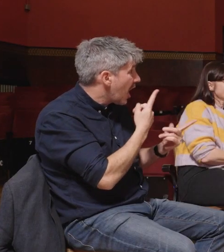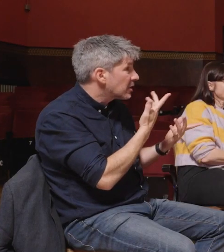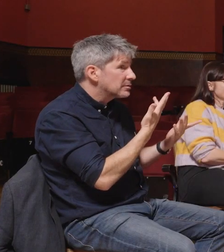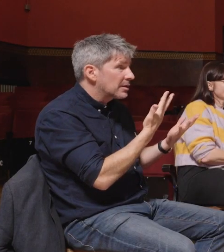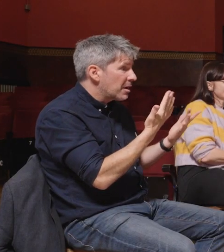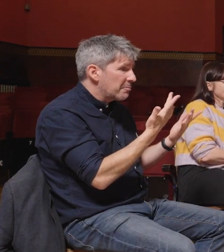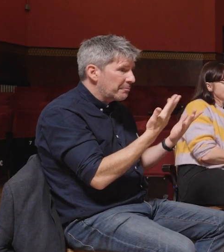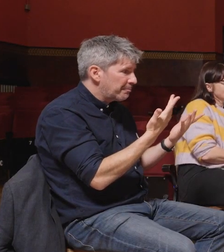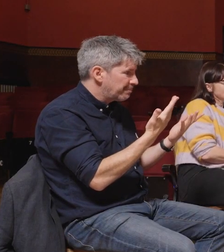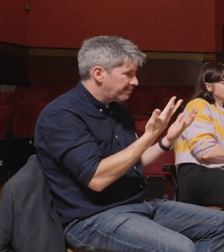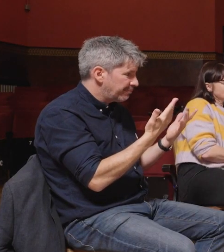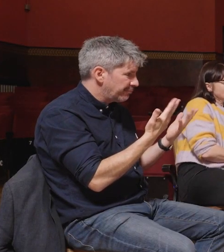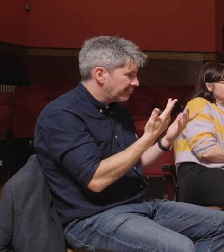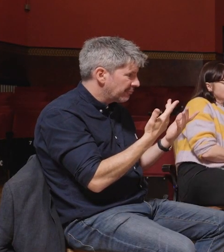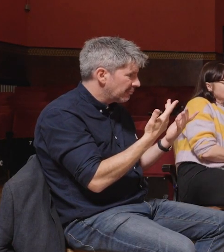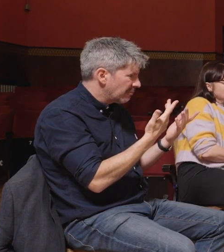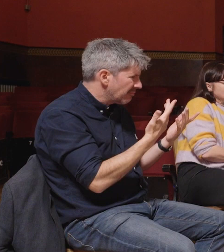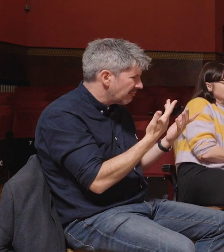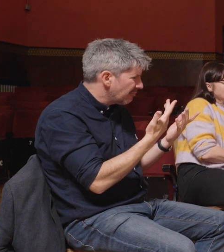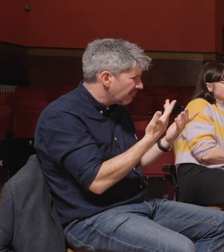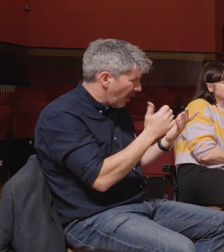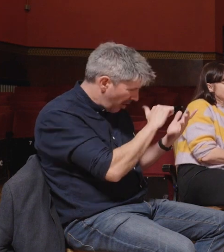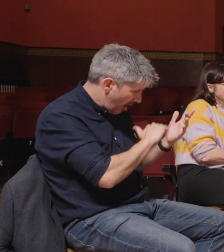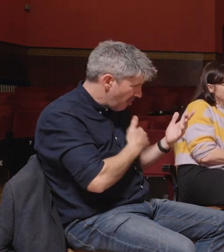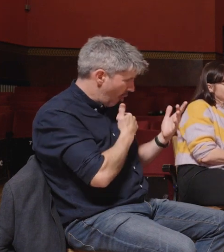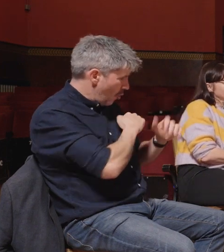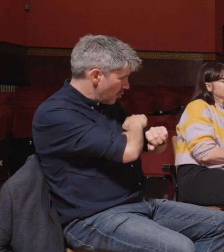which we didn't have that space to just inquire and investigate